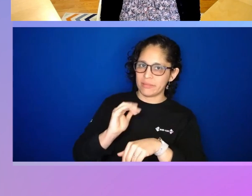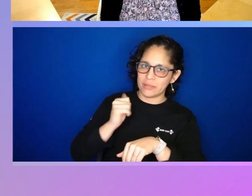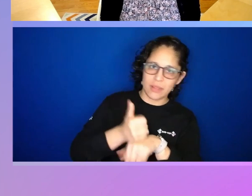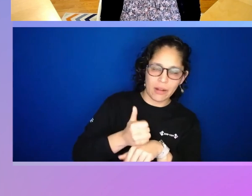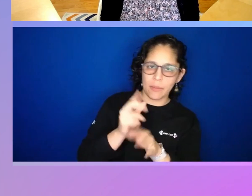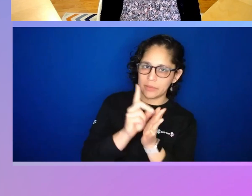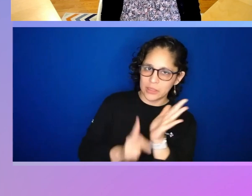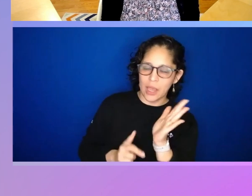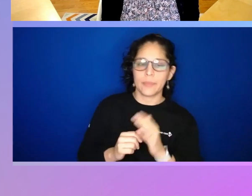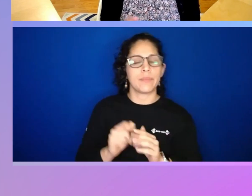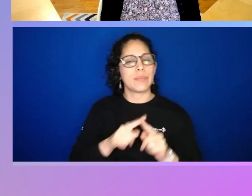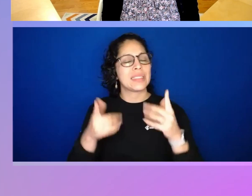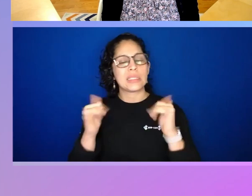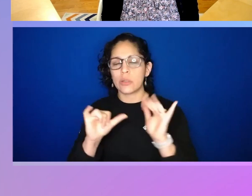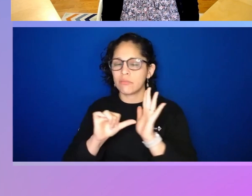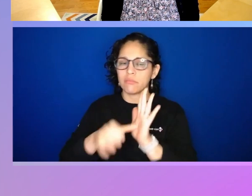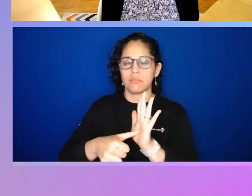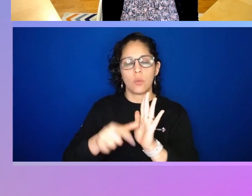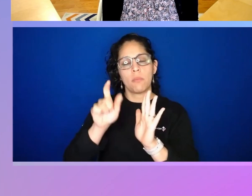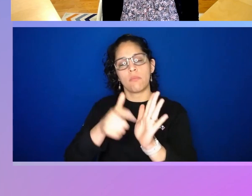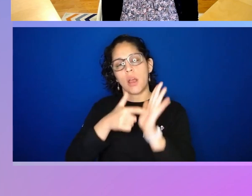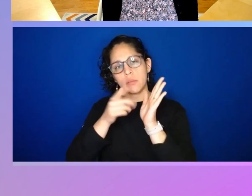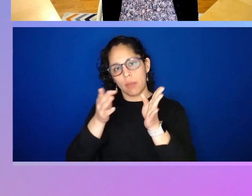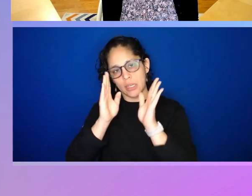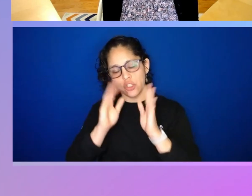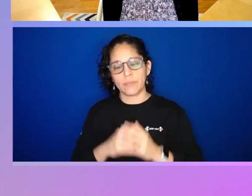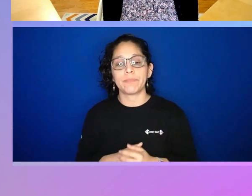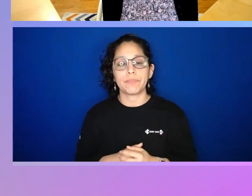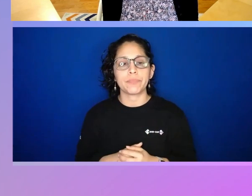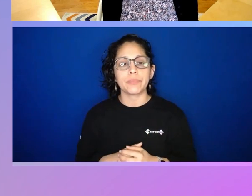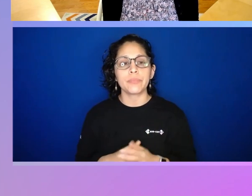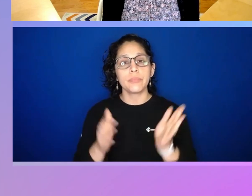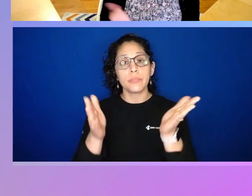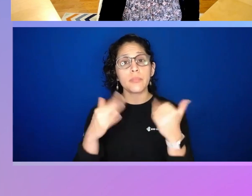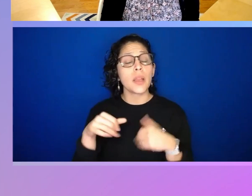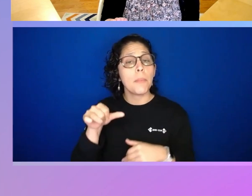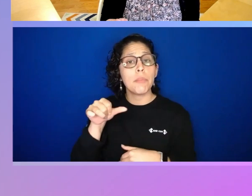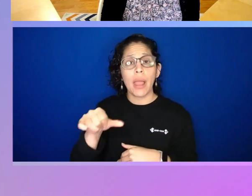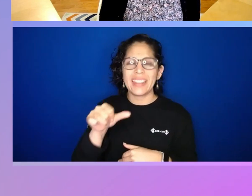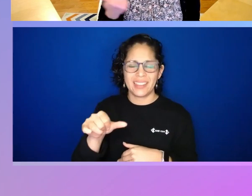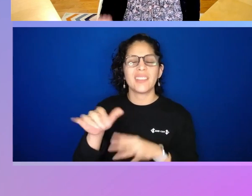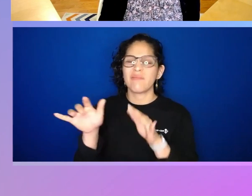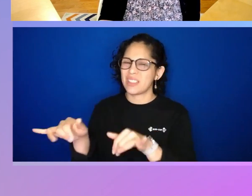this area. Looking again at our what demo of information should be